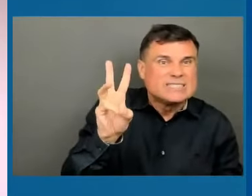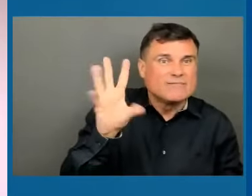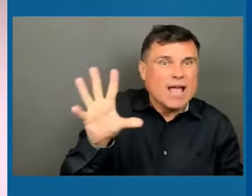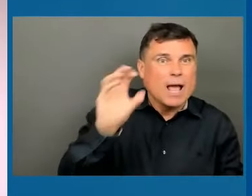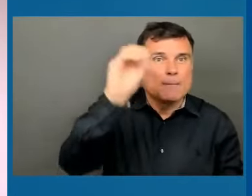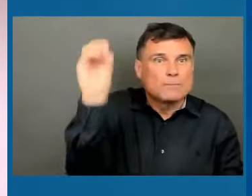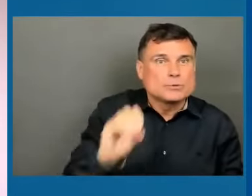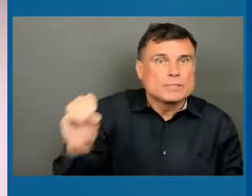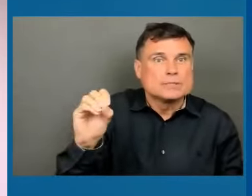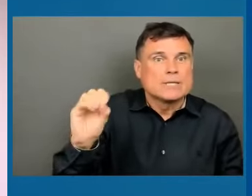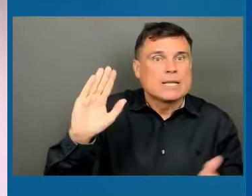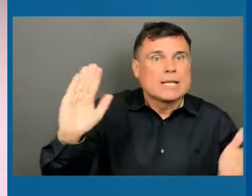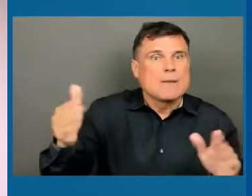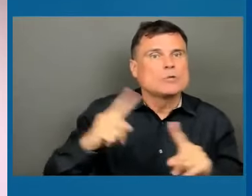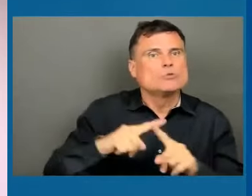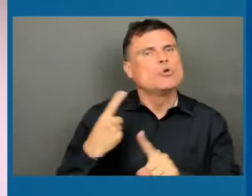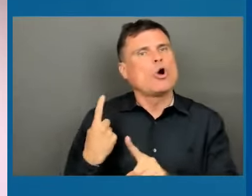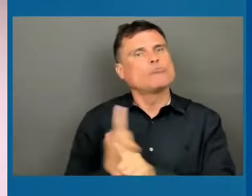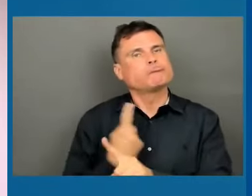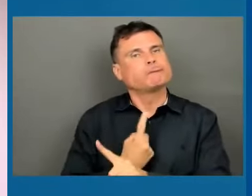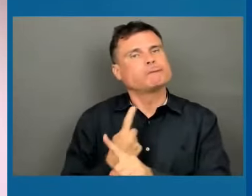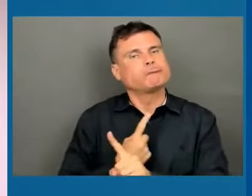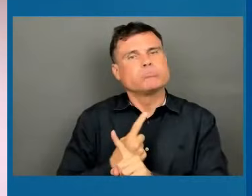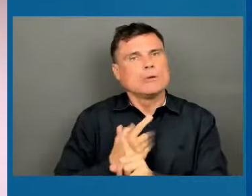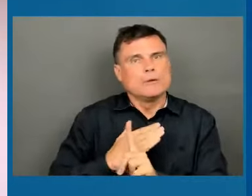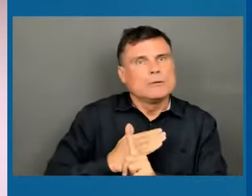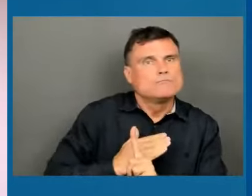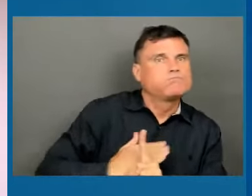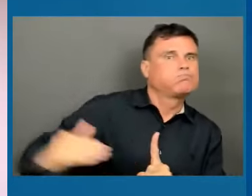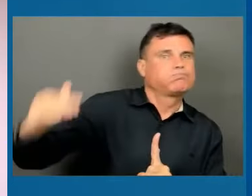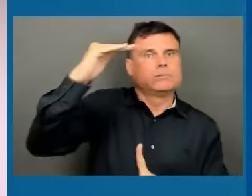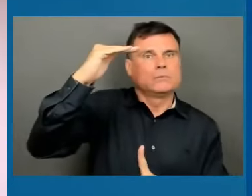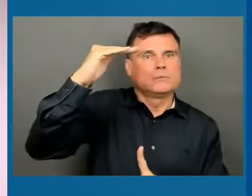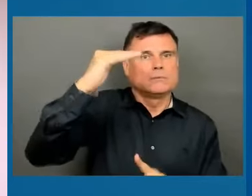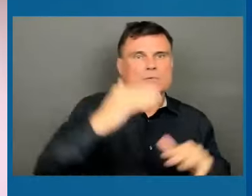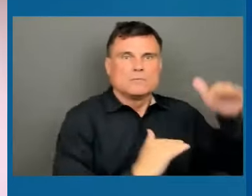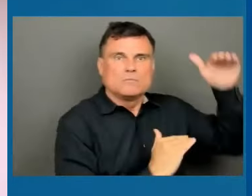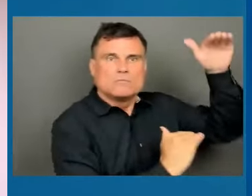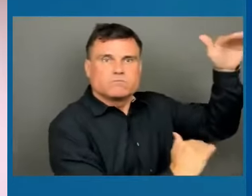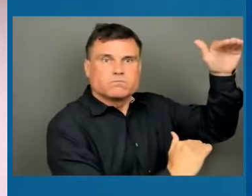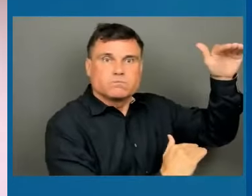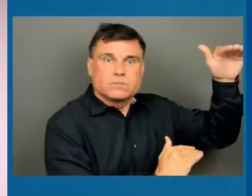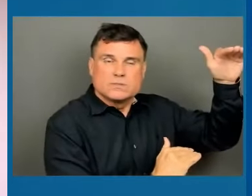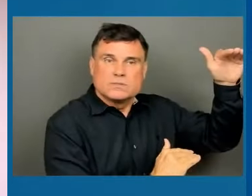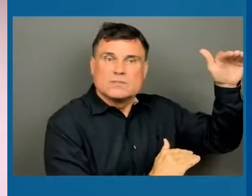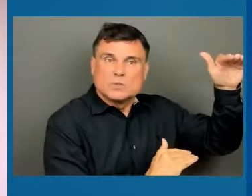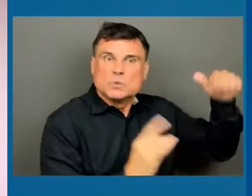June 1st with a number of areas of extremely high levels particularly in a number.